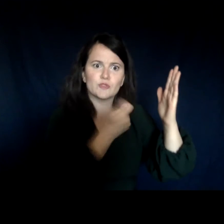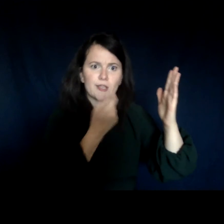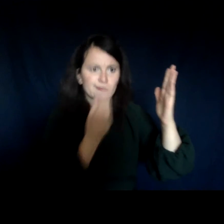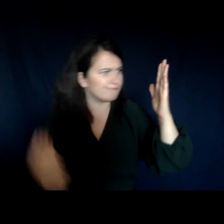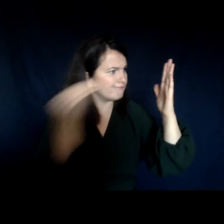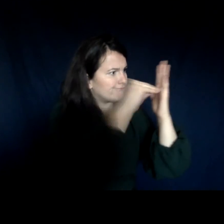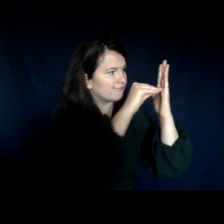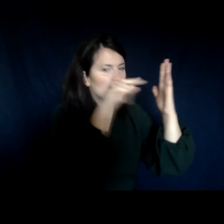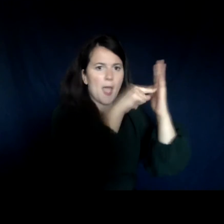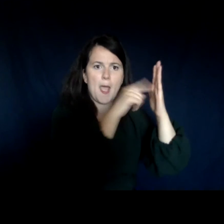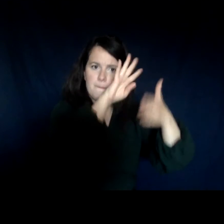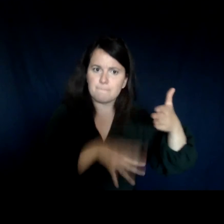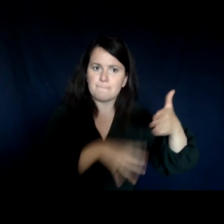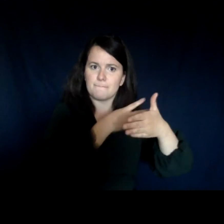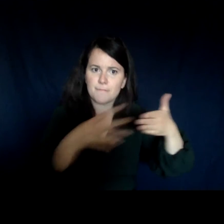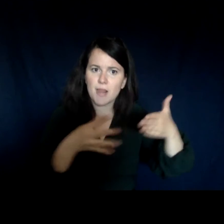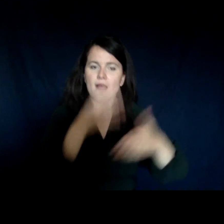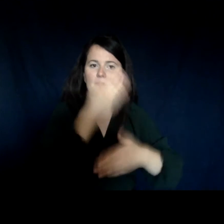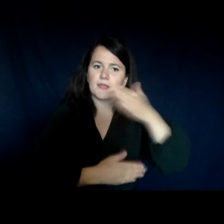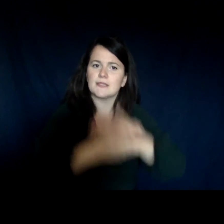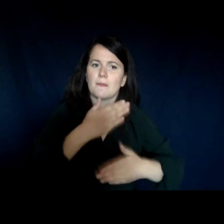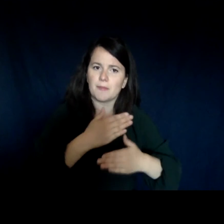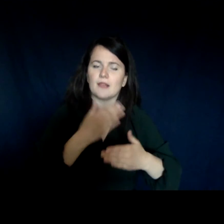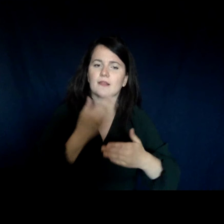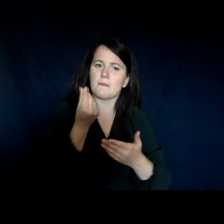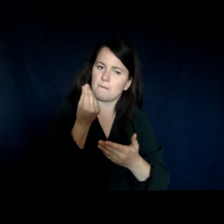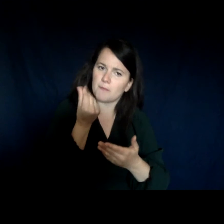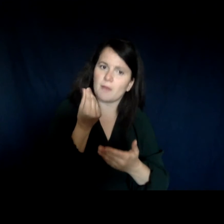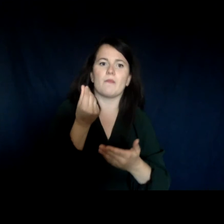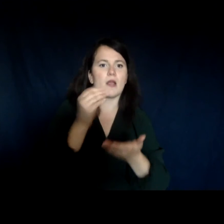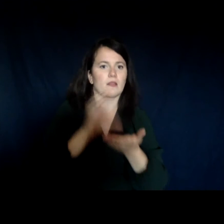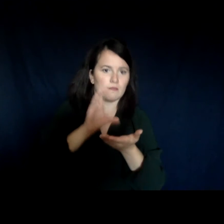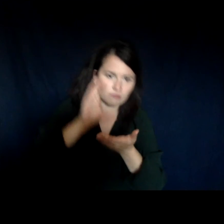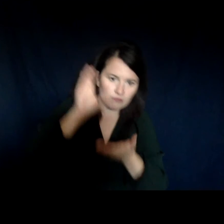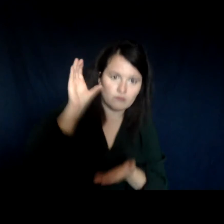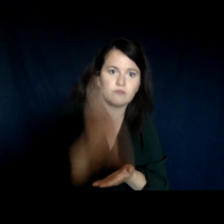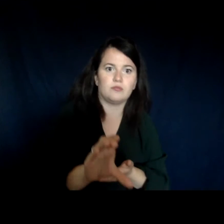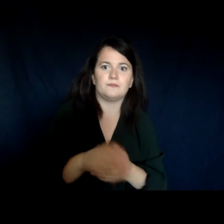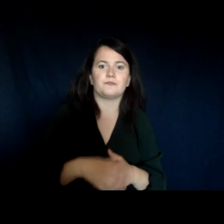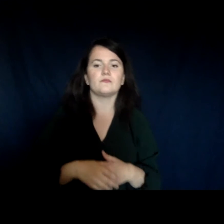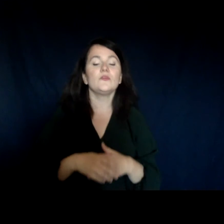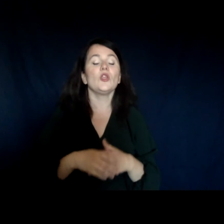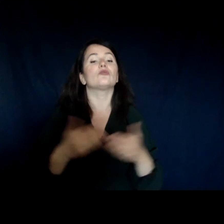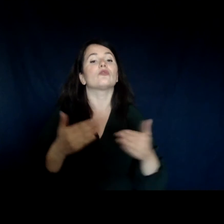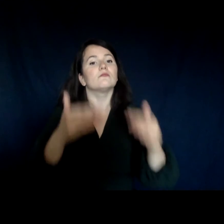We have to have a clear commitment also, that's my next point, of the EU.